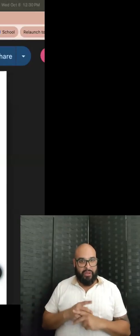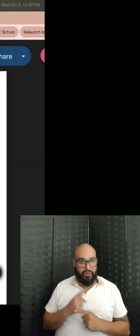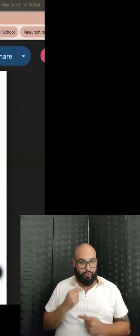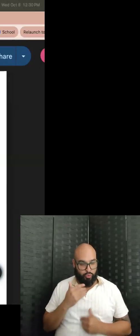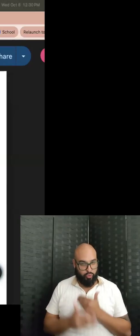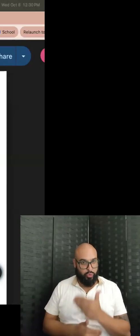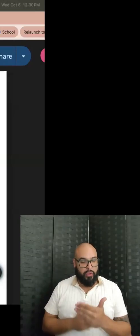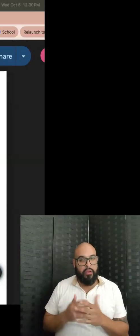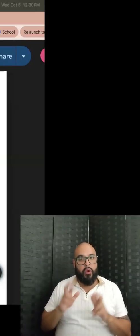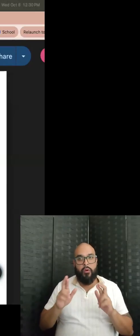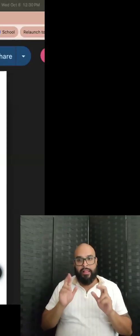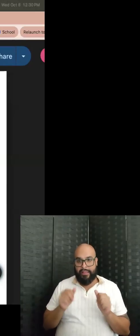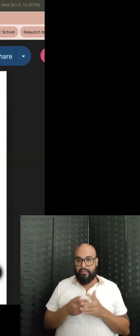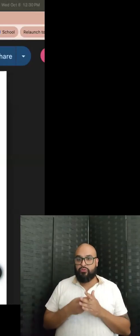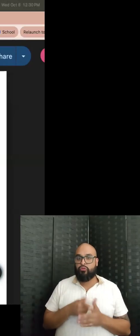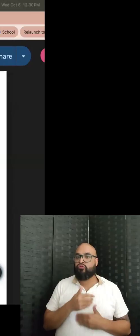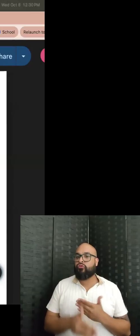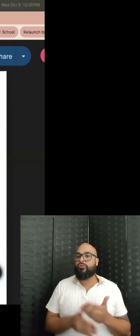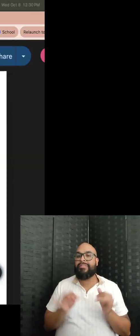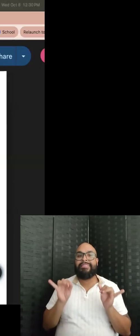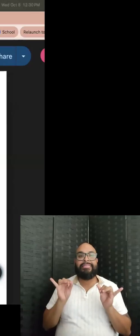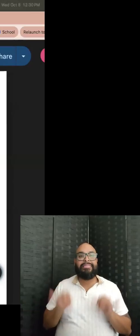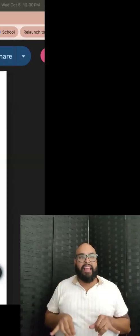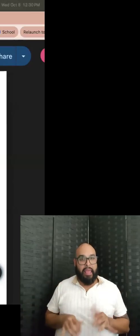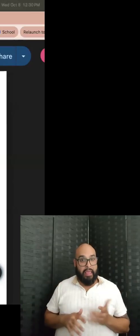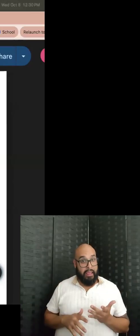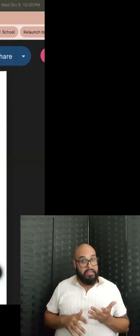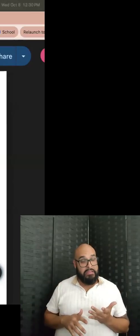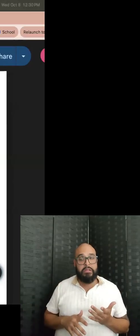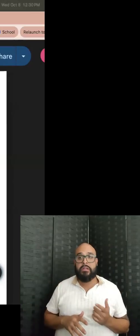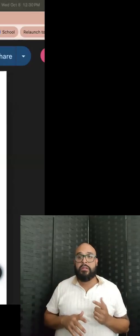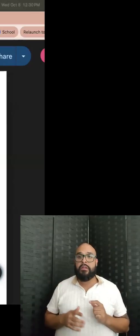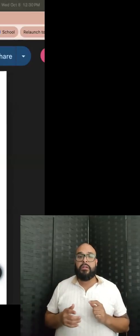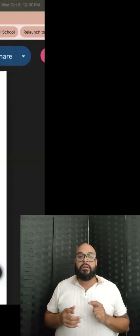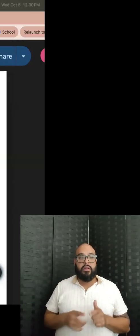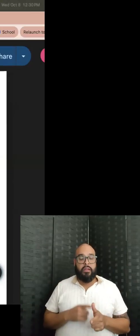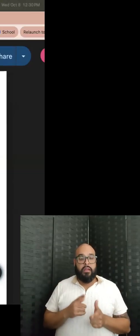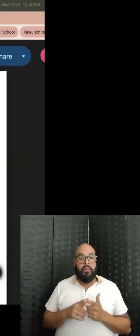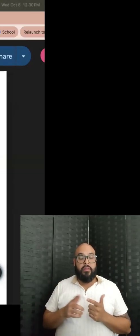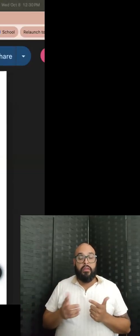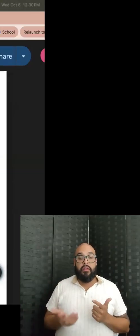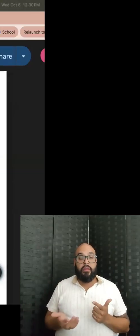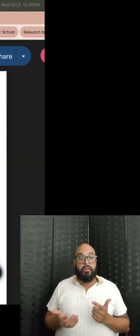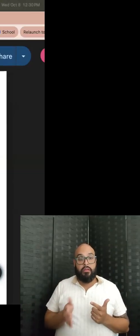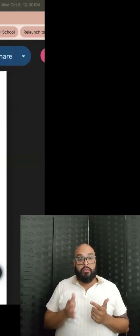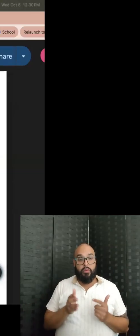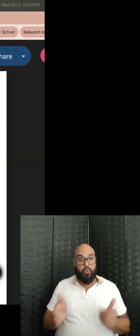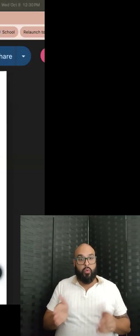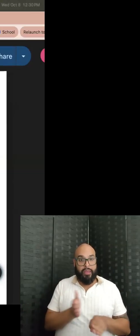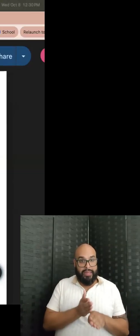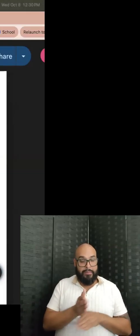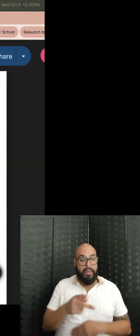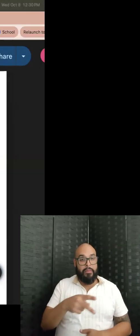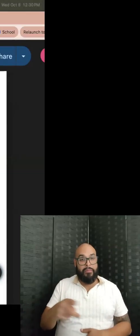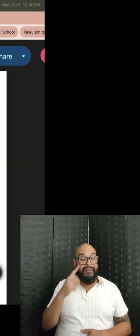So that's what that is, and we can pop back into the main PowerPoint. But I think that's really the crux of what I wanted to share today.